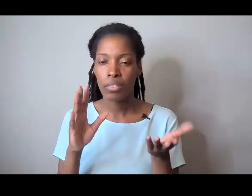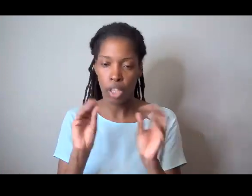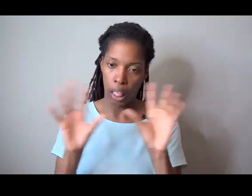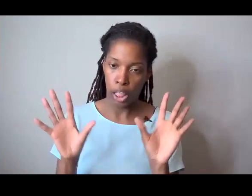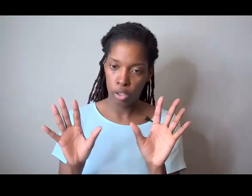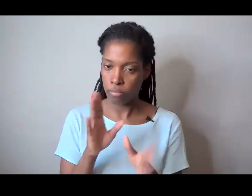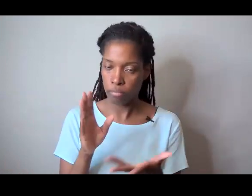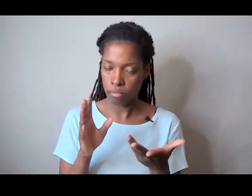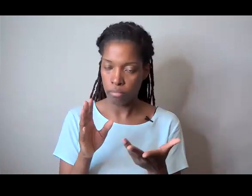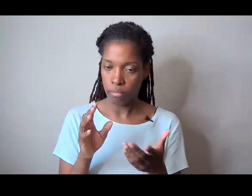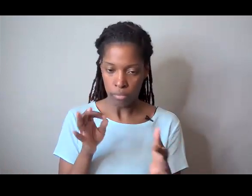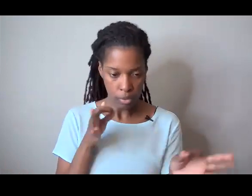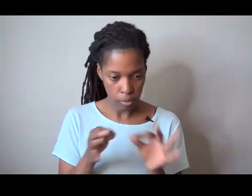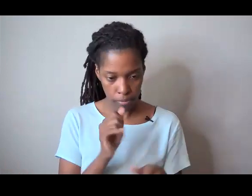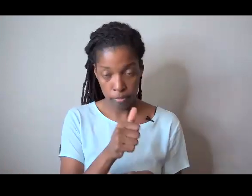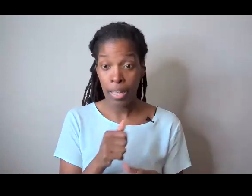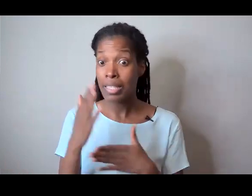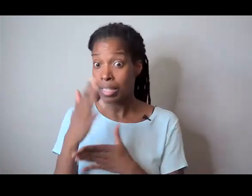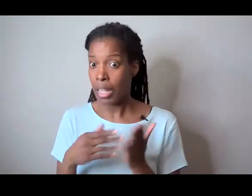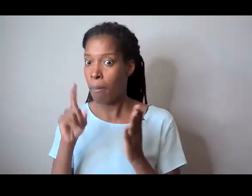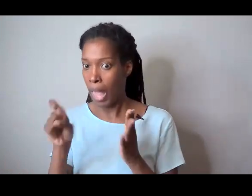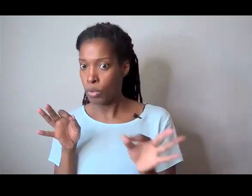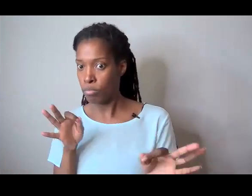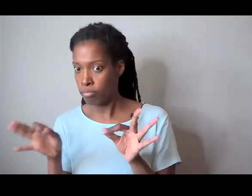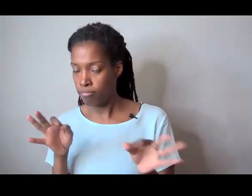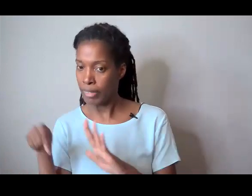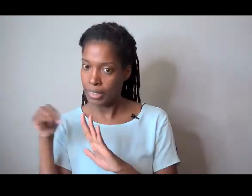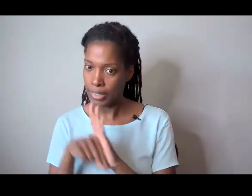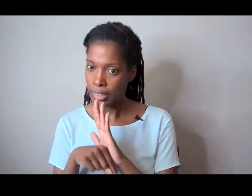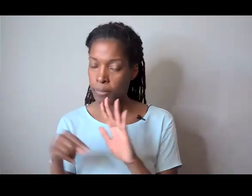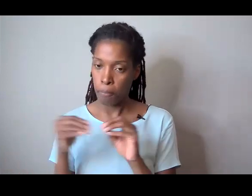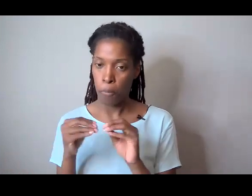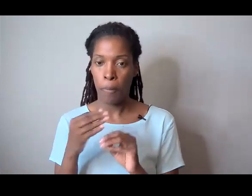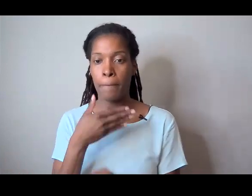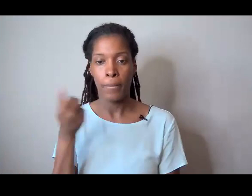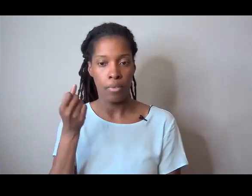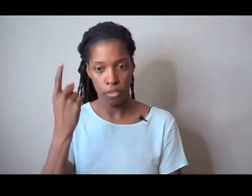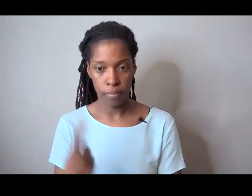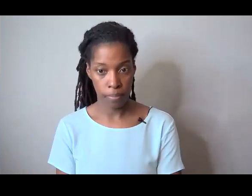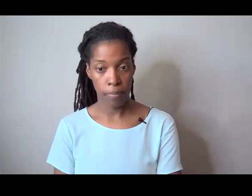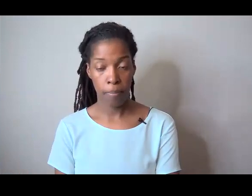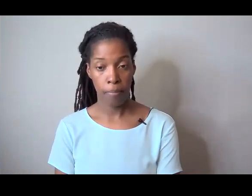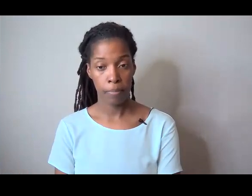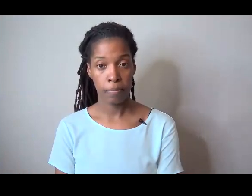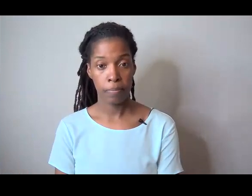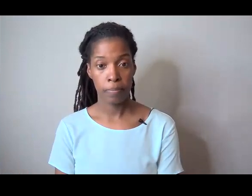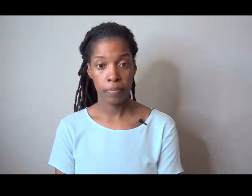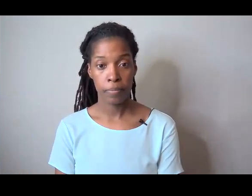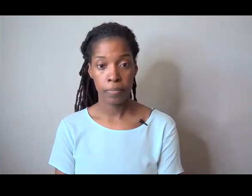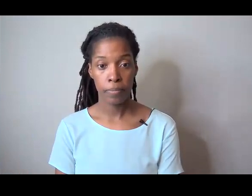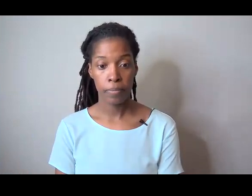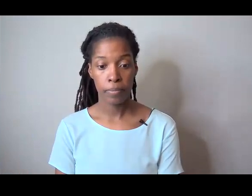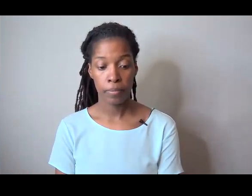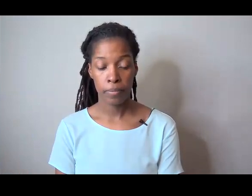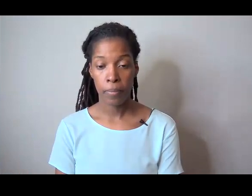And some of them have a little bit more meat and detail to them. I do want to clarify that when